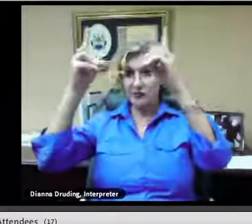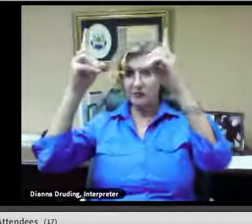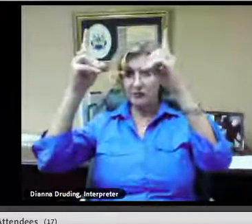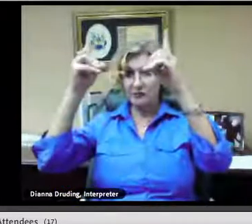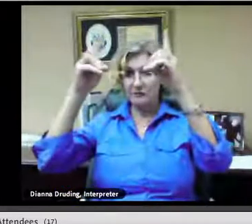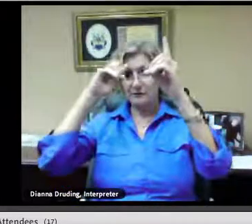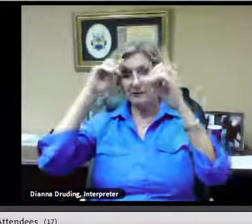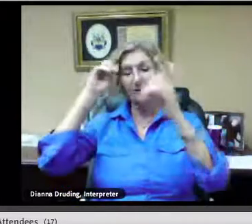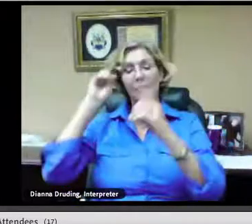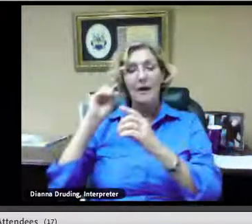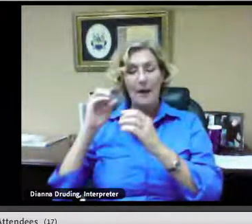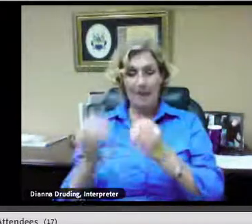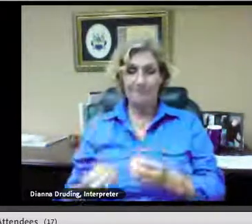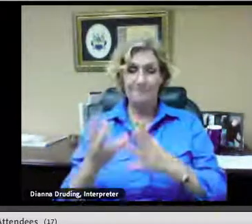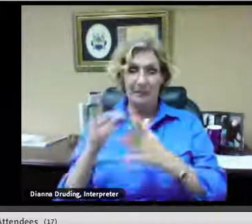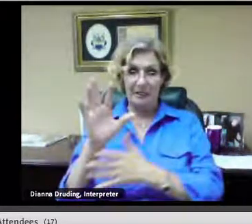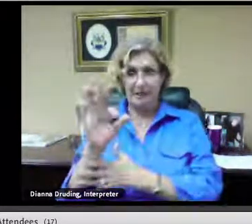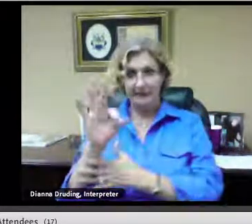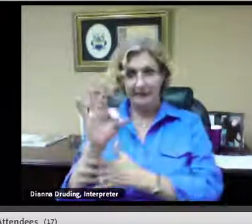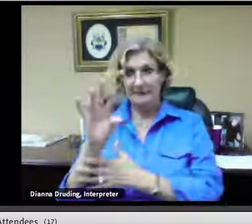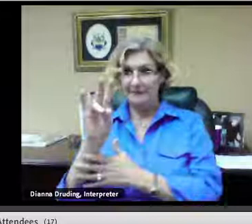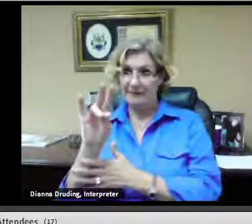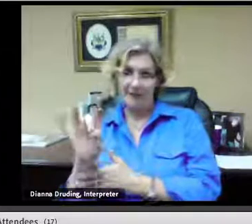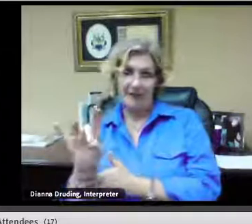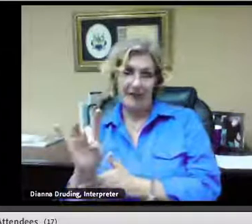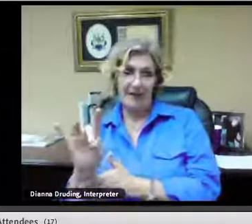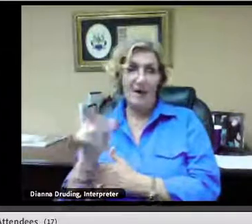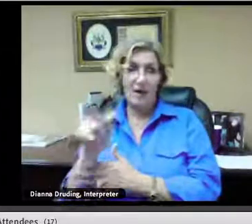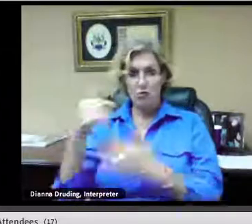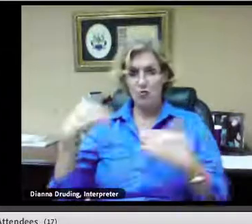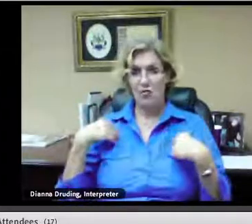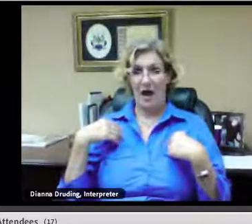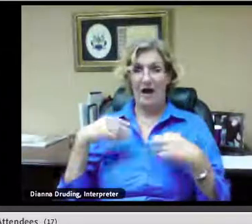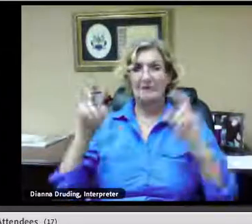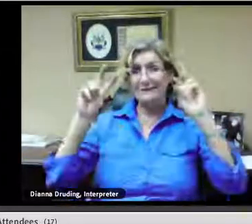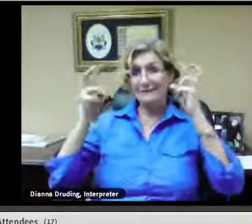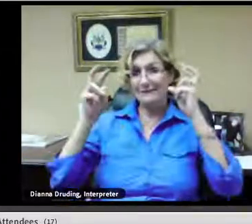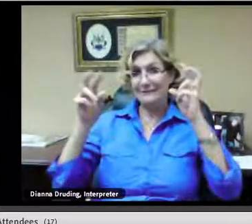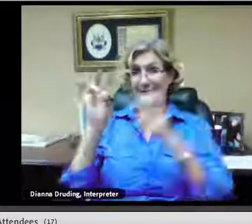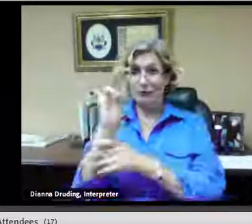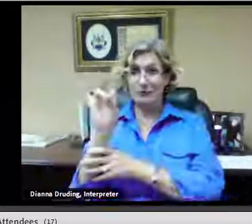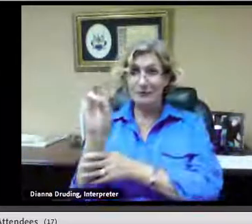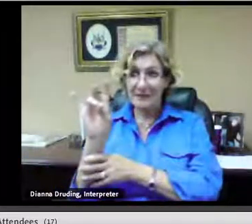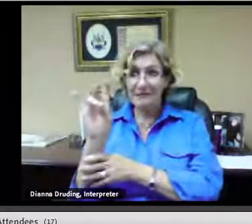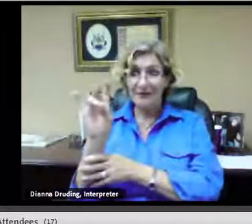you've got the Title VII of the Rehabilitation Act. That's giving federal funding